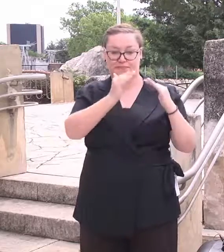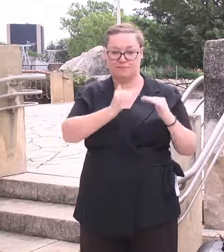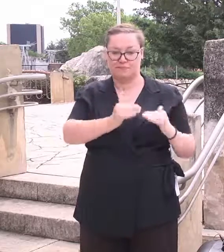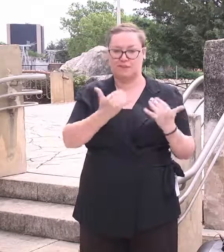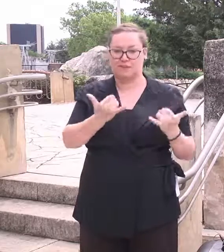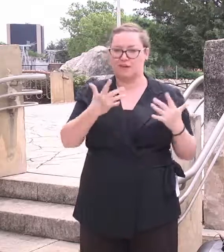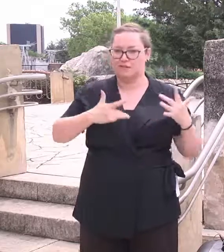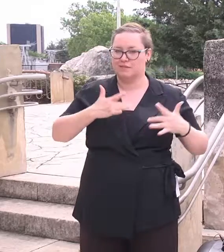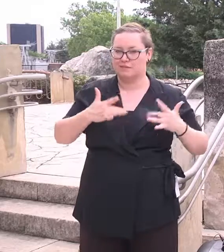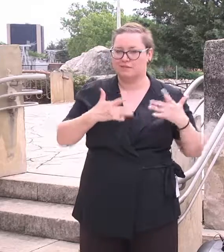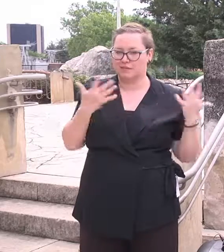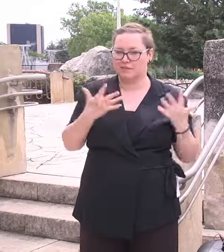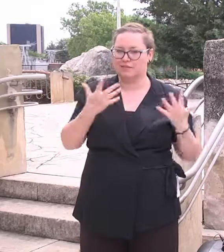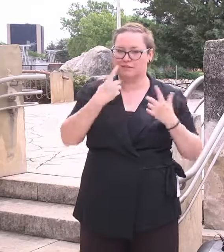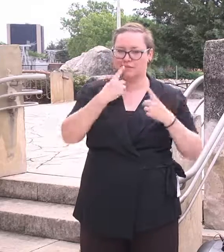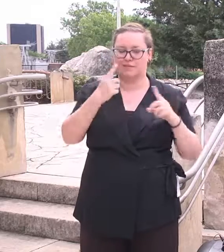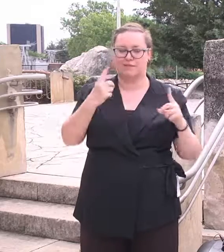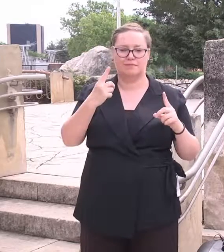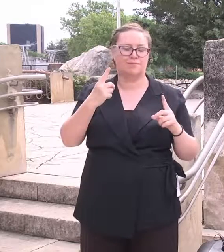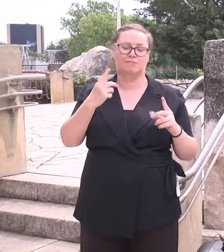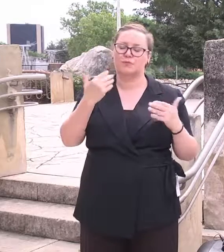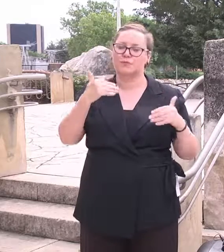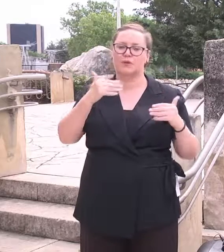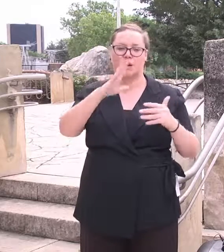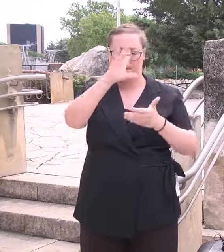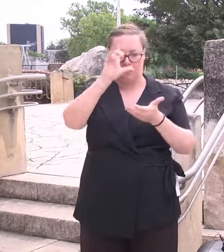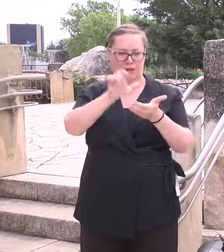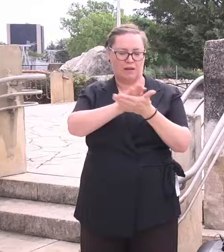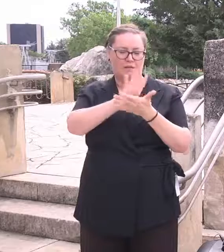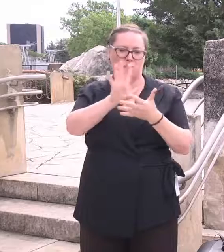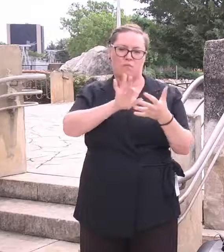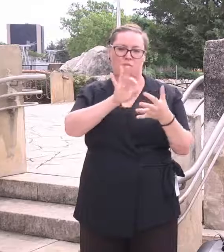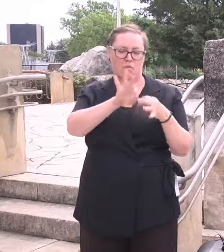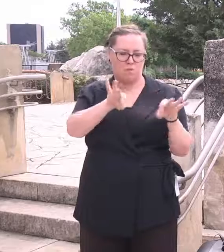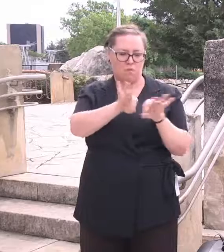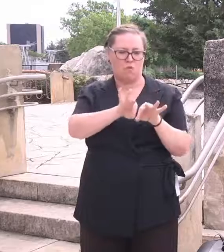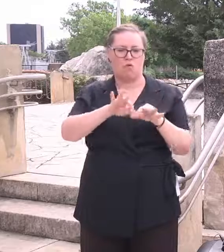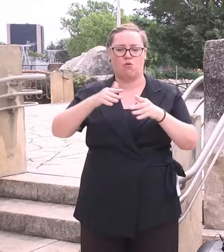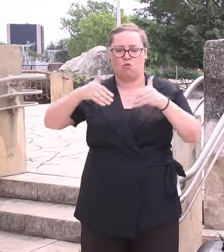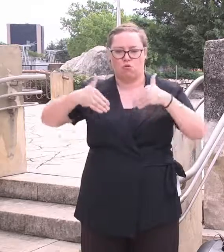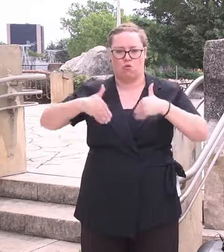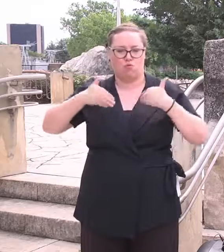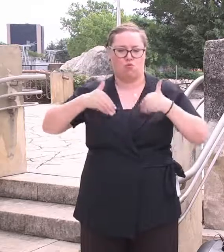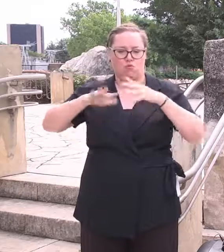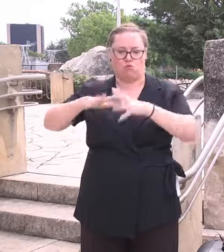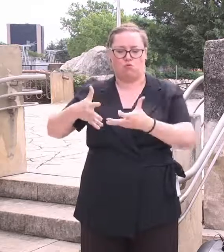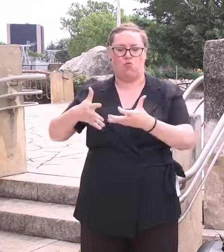about um I really believe that it's important to have our youth um have opportunities especially